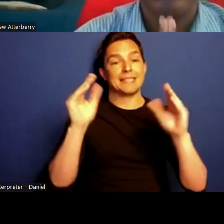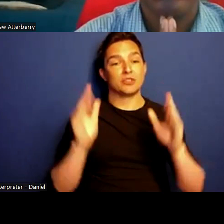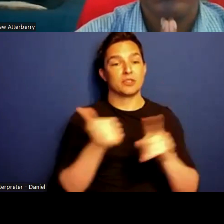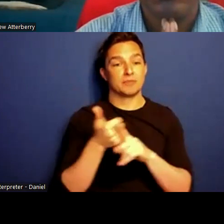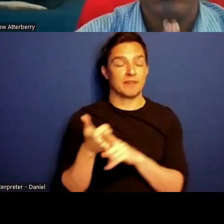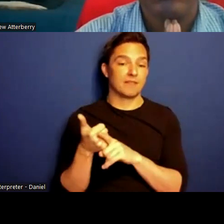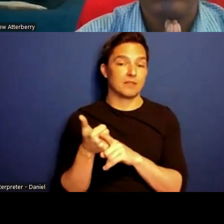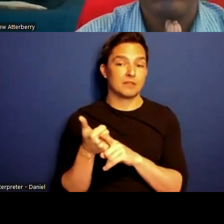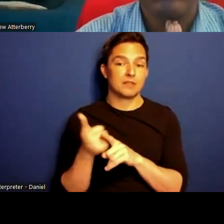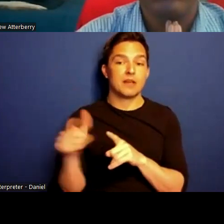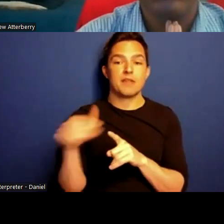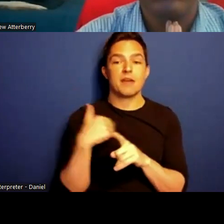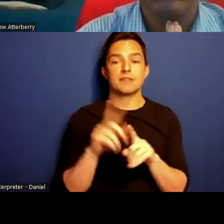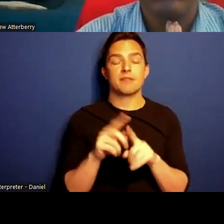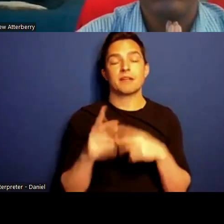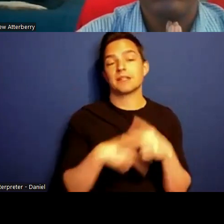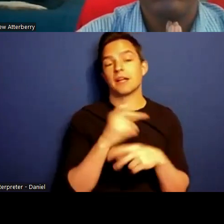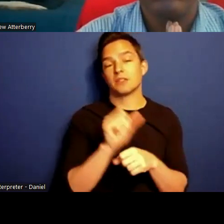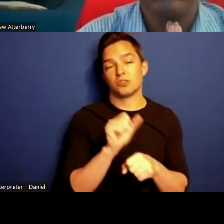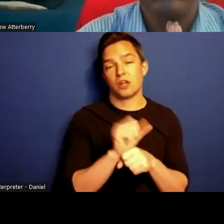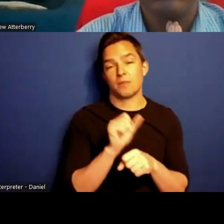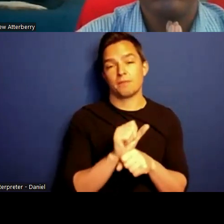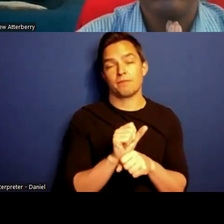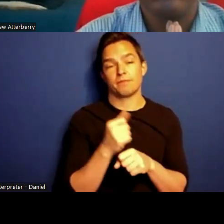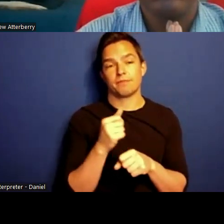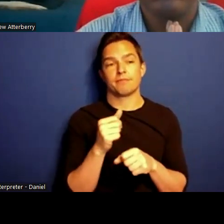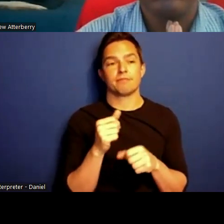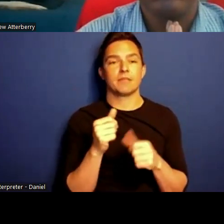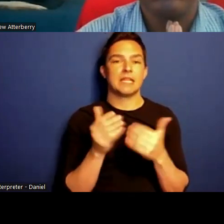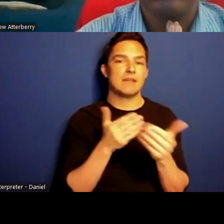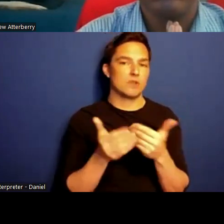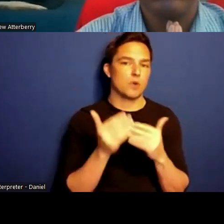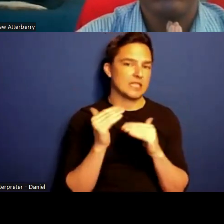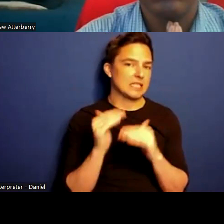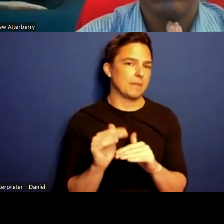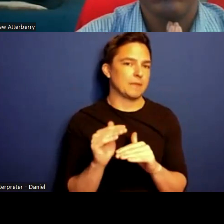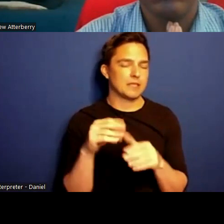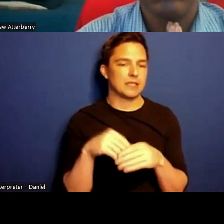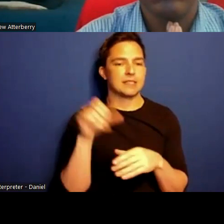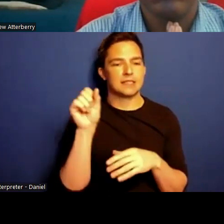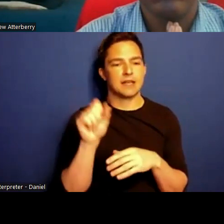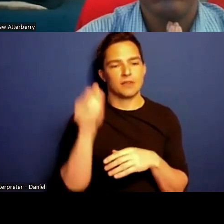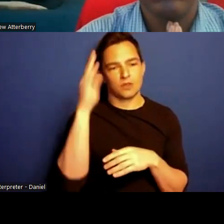different kinds of jobs, albeit limited in South Korea, I would say the job choices are a bit